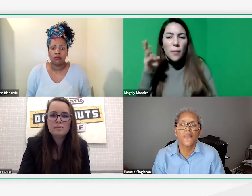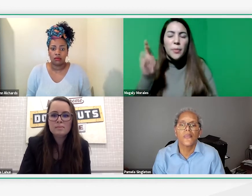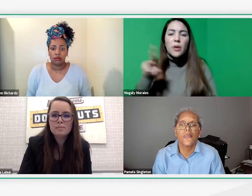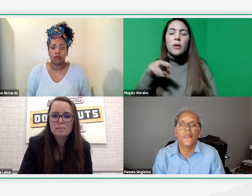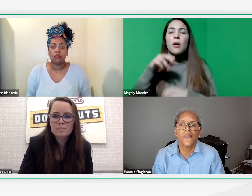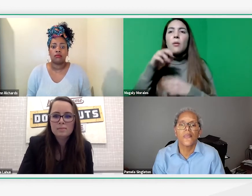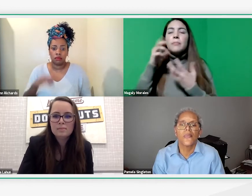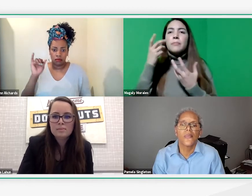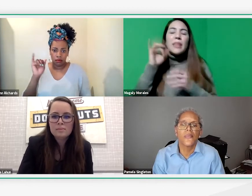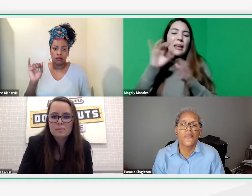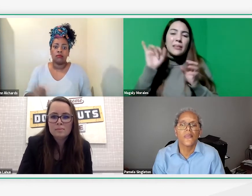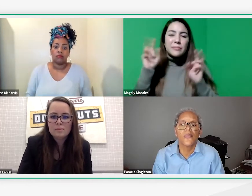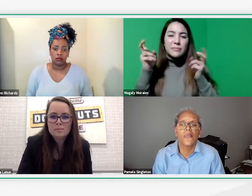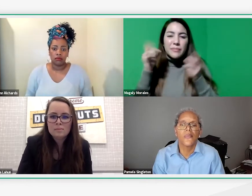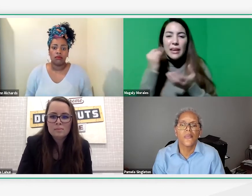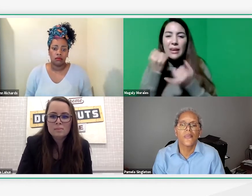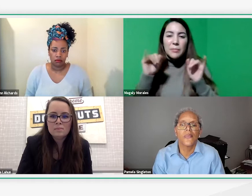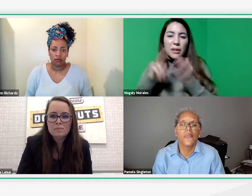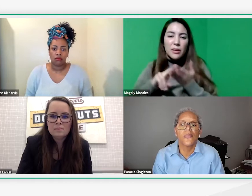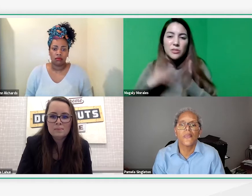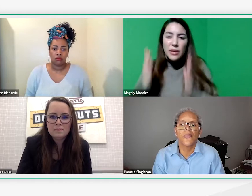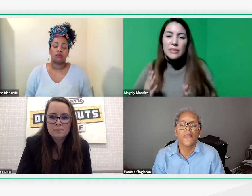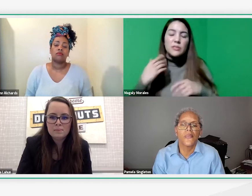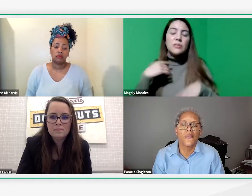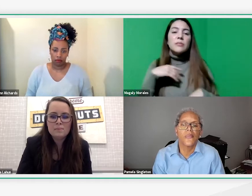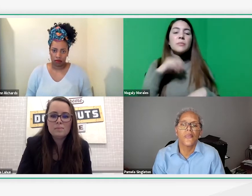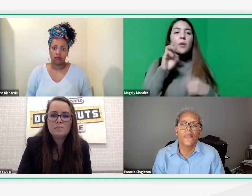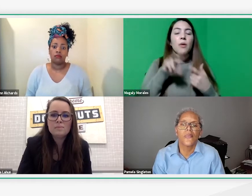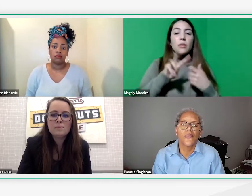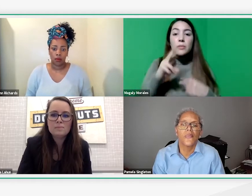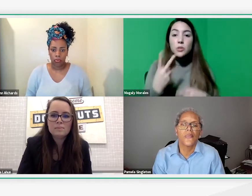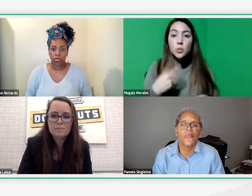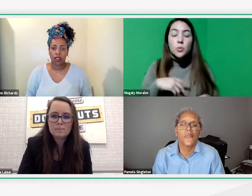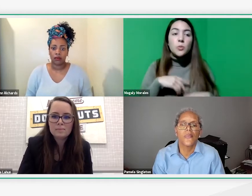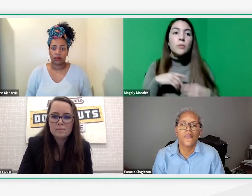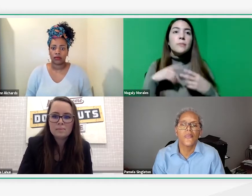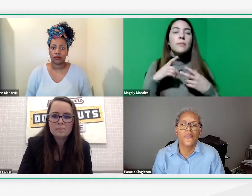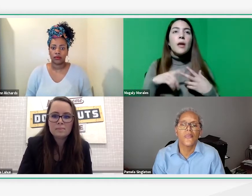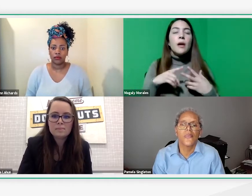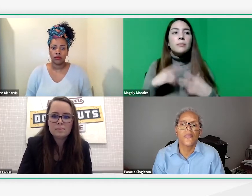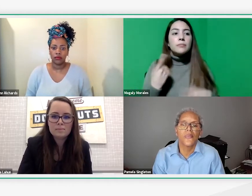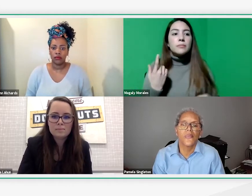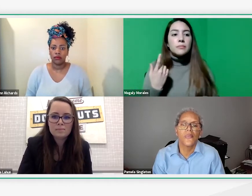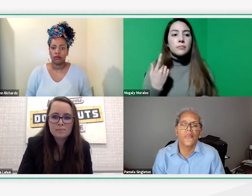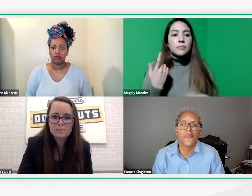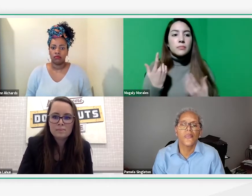our documentation: our 1099, ID cards, W-9, W-2 forms,